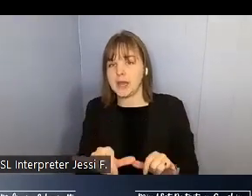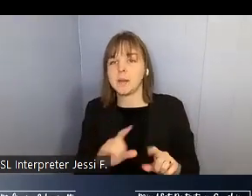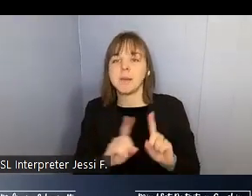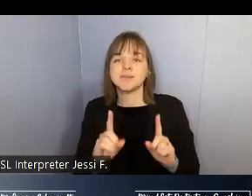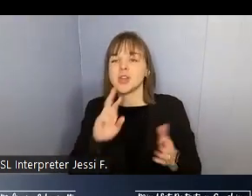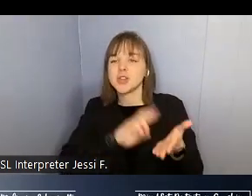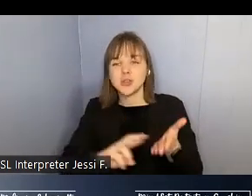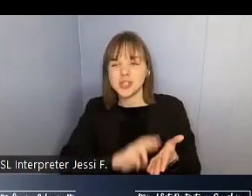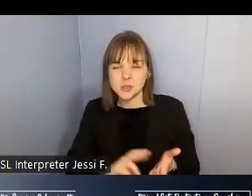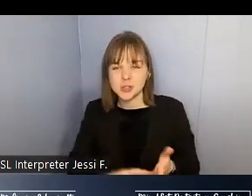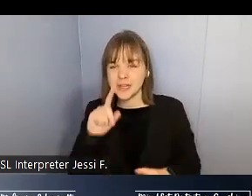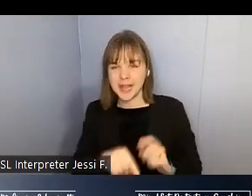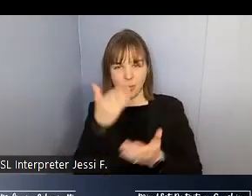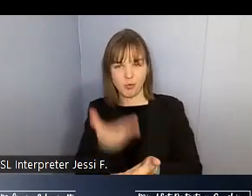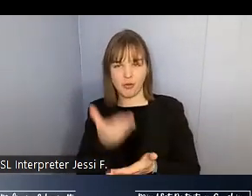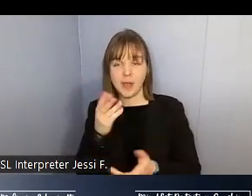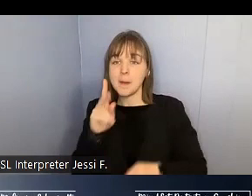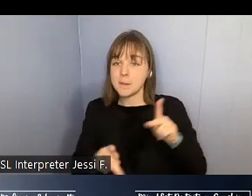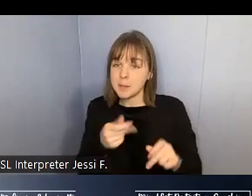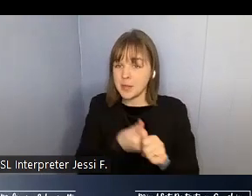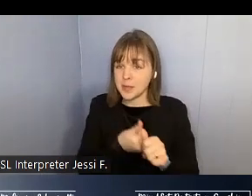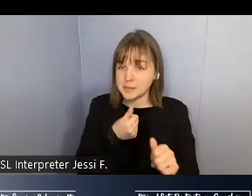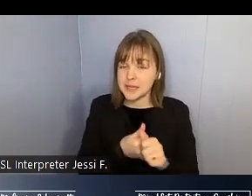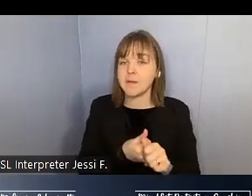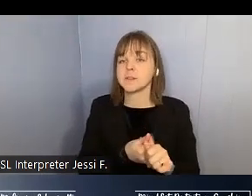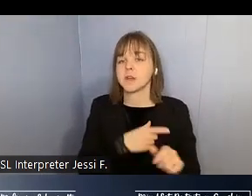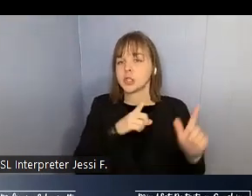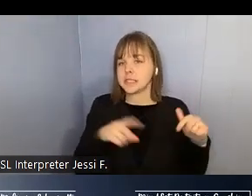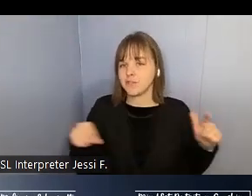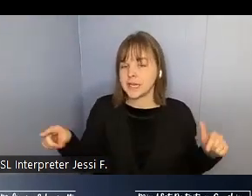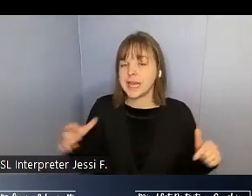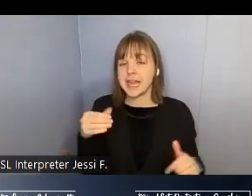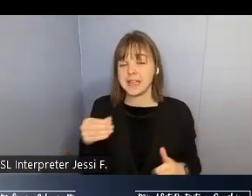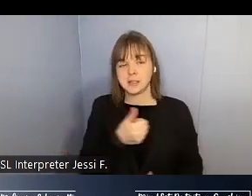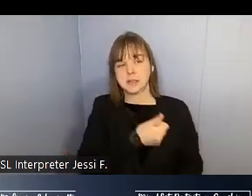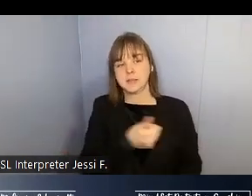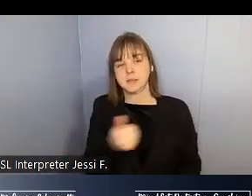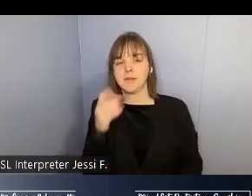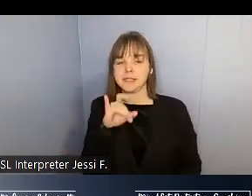People are chronic lifelong dieters. And we know that this leads to a lot of issues with